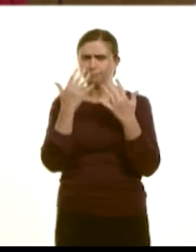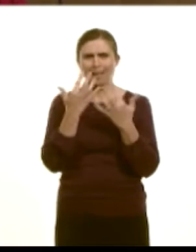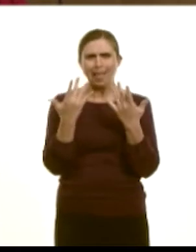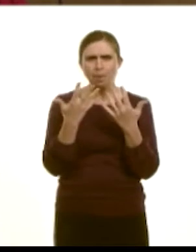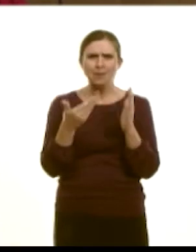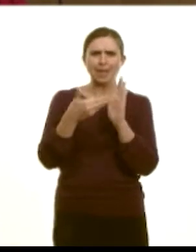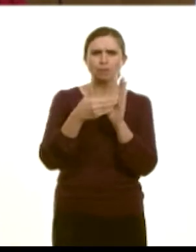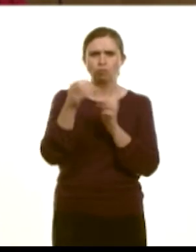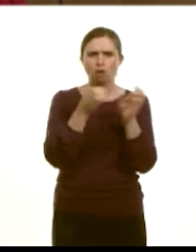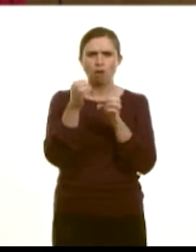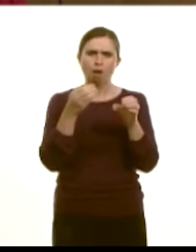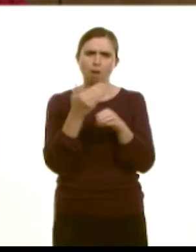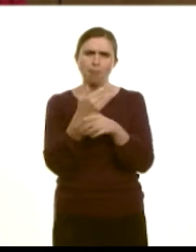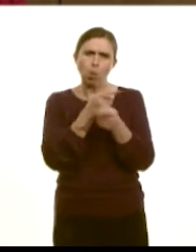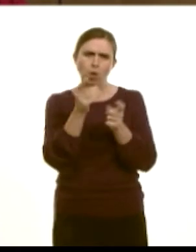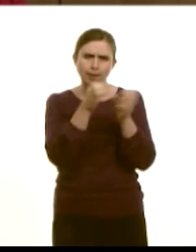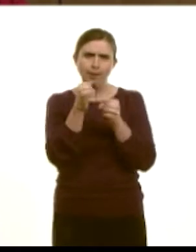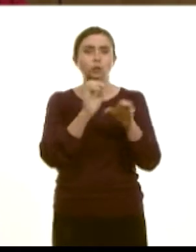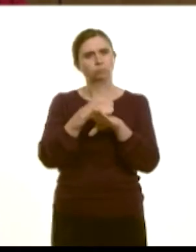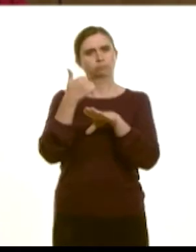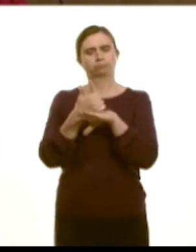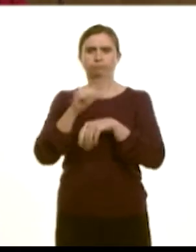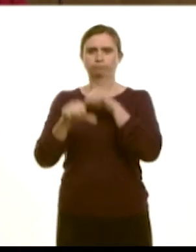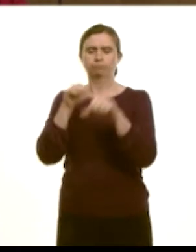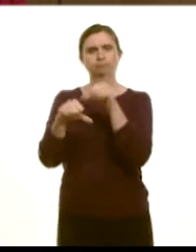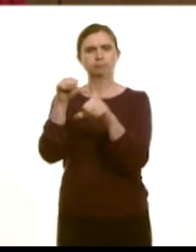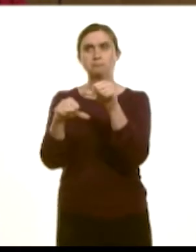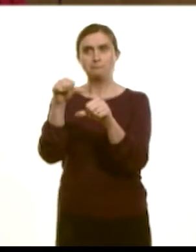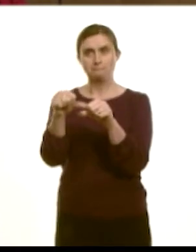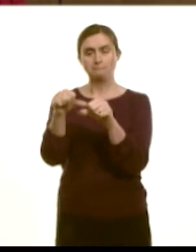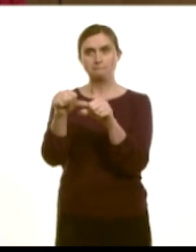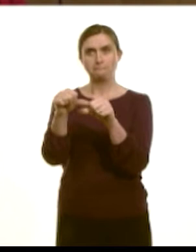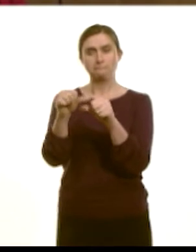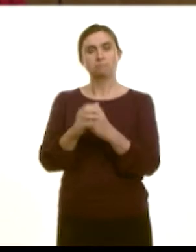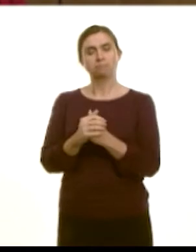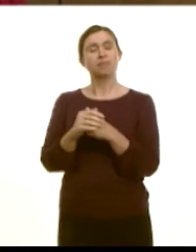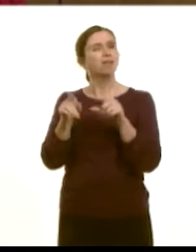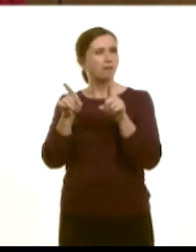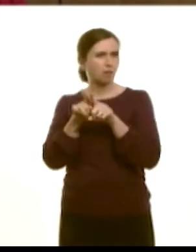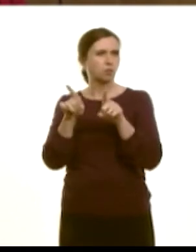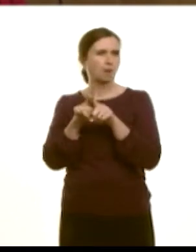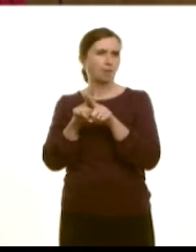in order put this system in train, and, on top of that, it would be up to every political